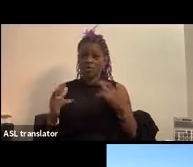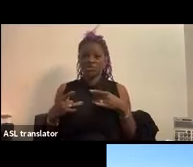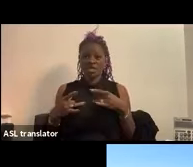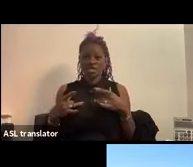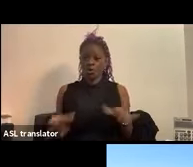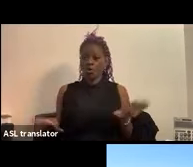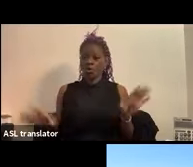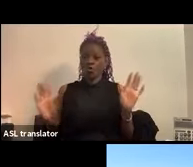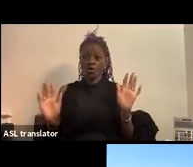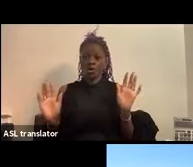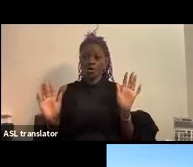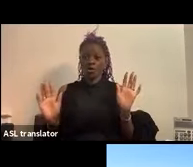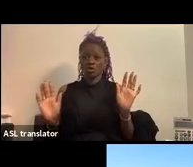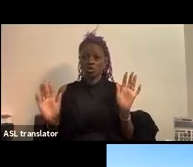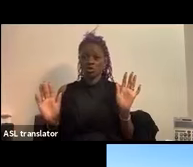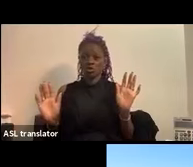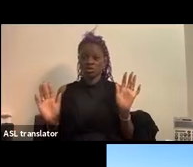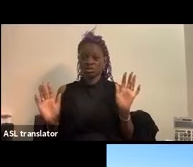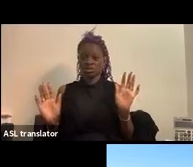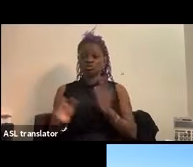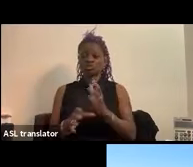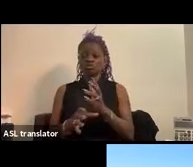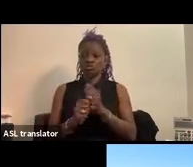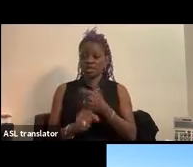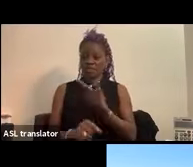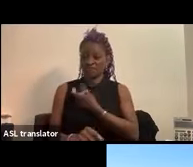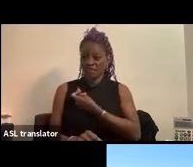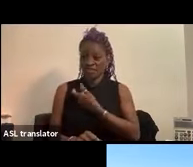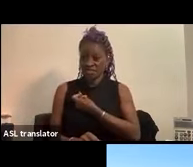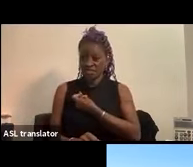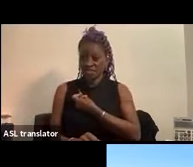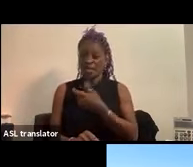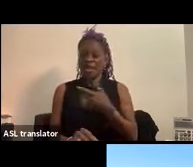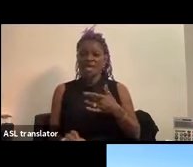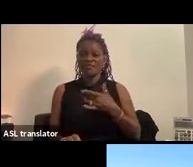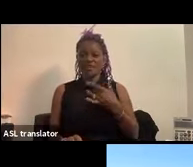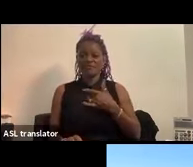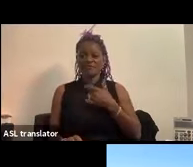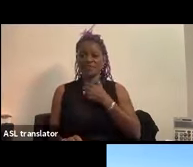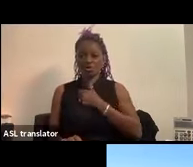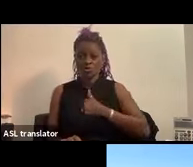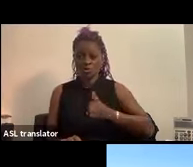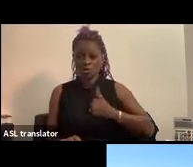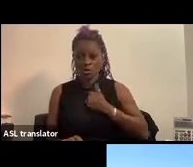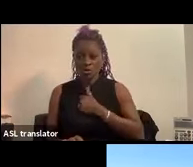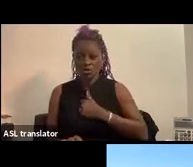There's a sense of regret and they seem pretty, pretty motivated to not only get